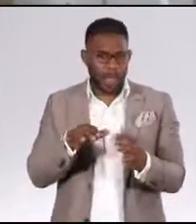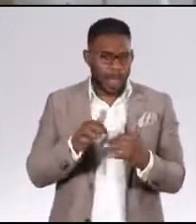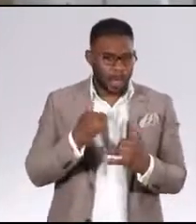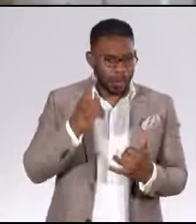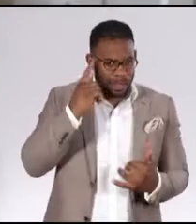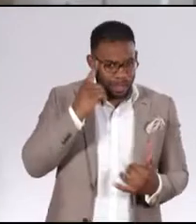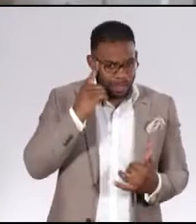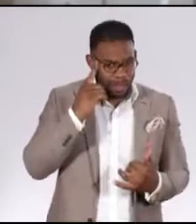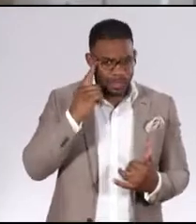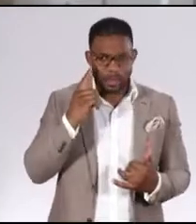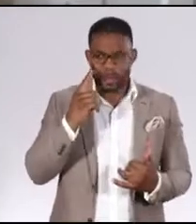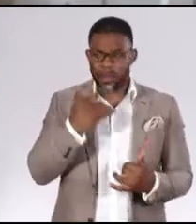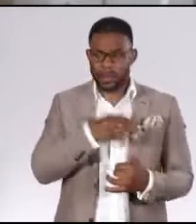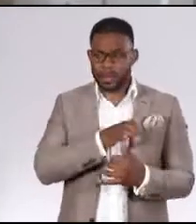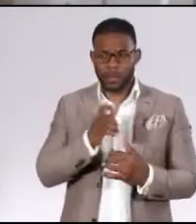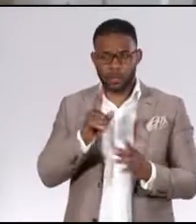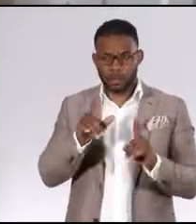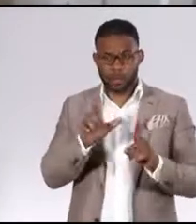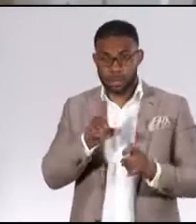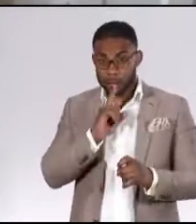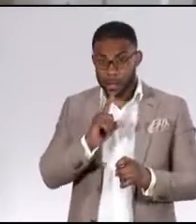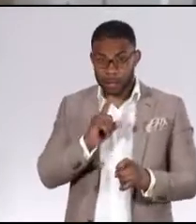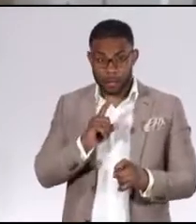uh clinical trials should be be designed,